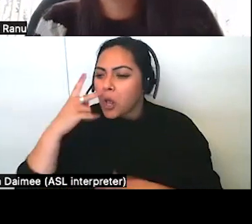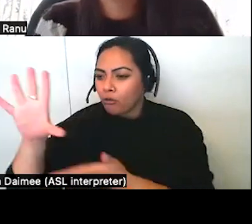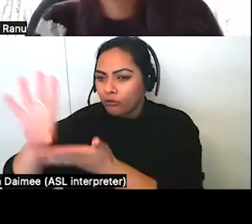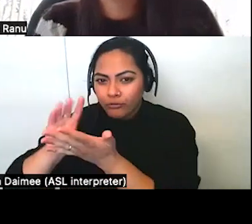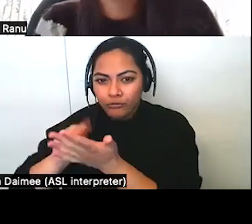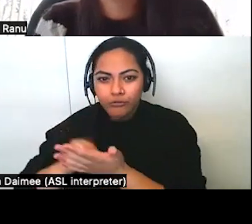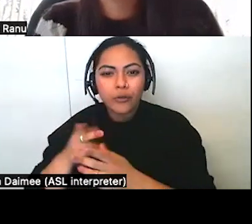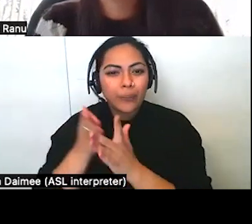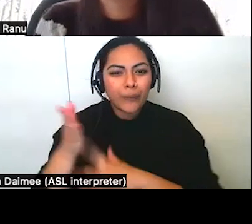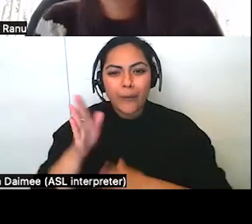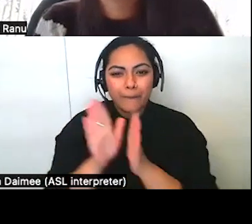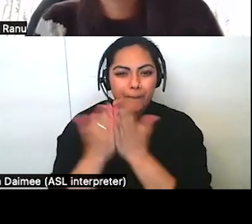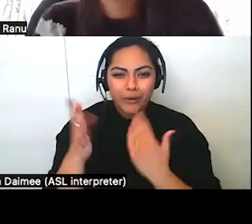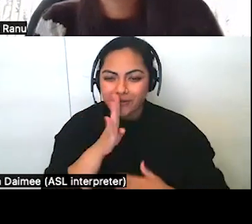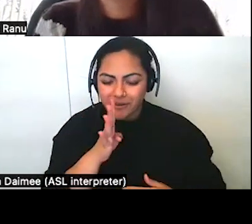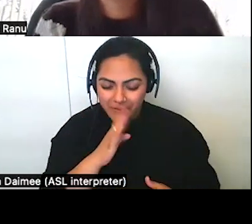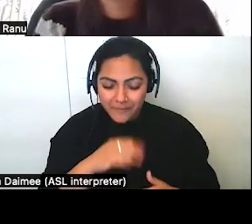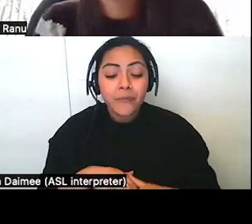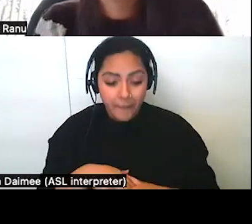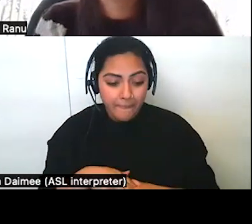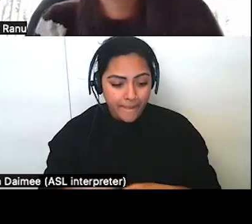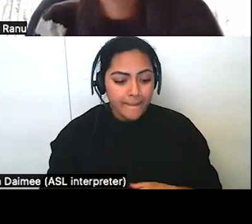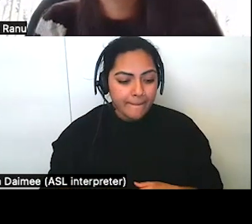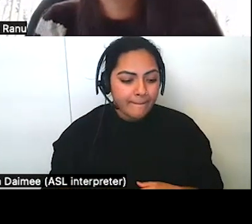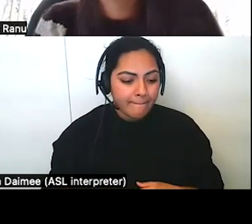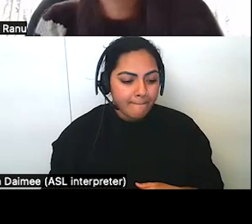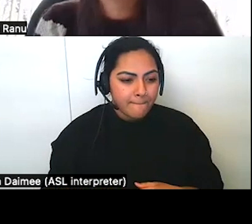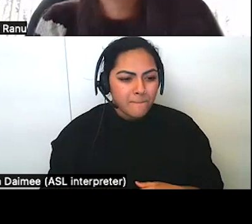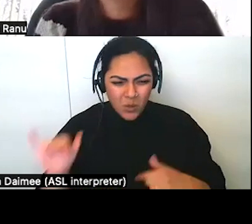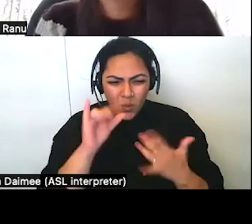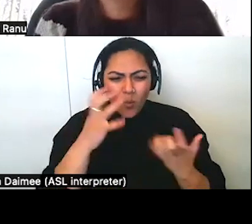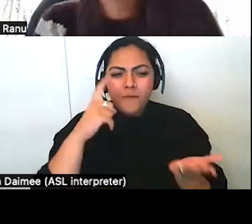I also wanted to kind of highlight the gothic and ghost categories because the interesting